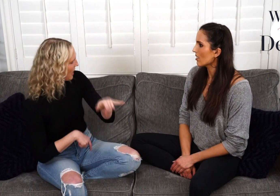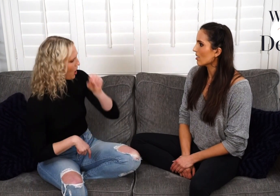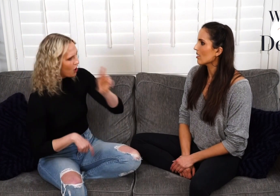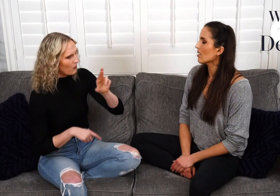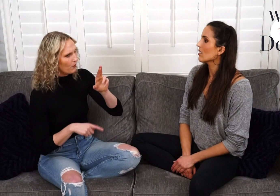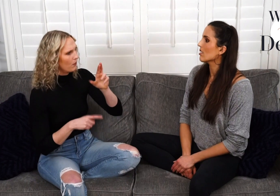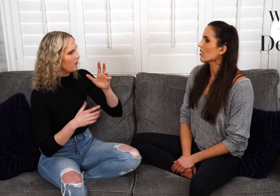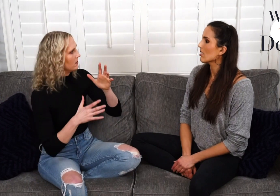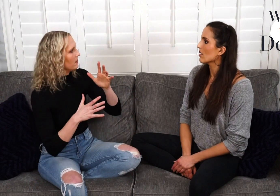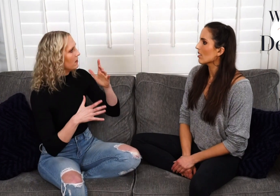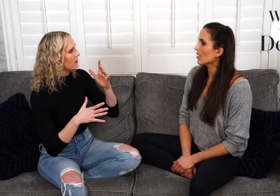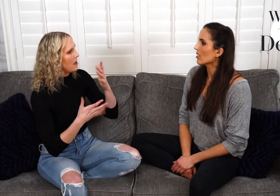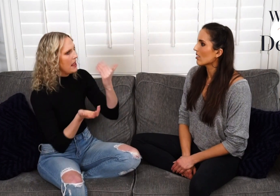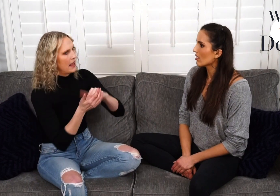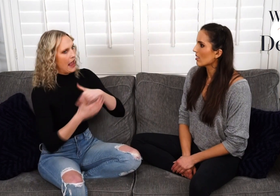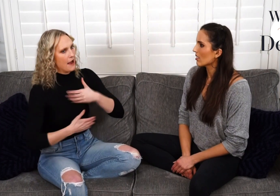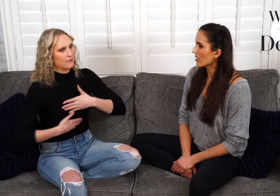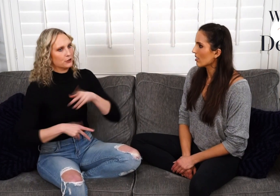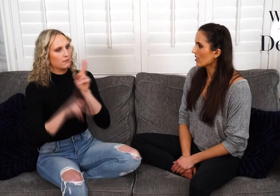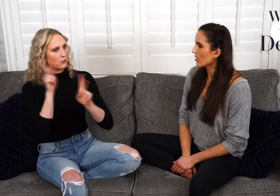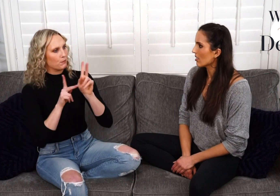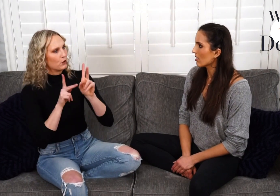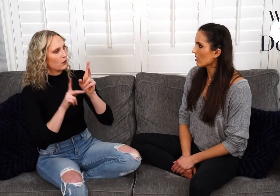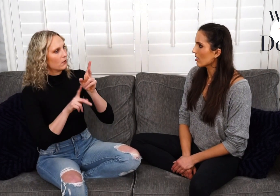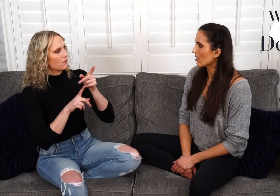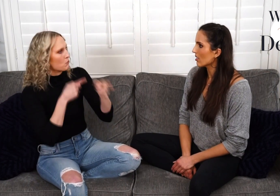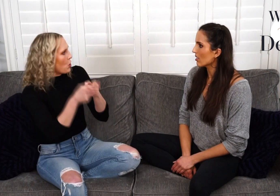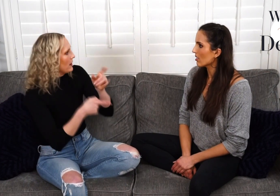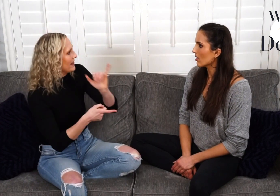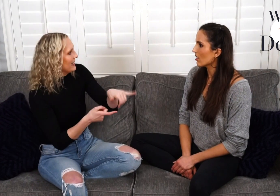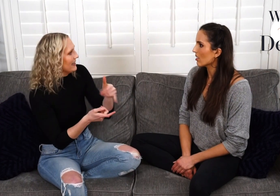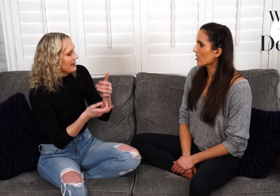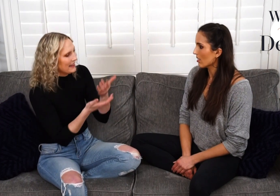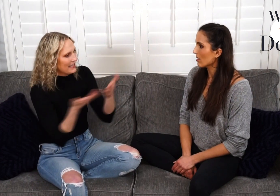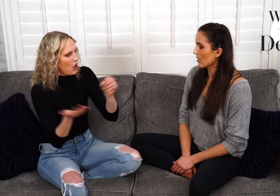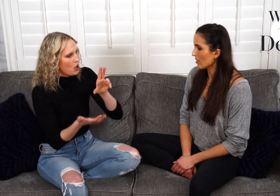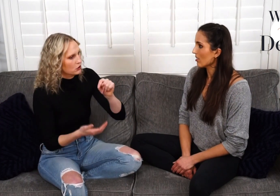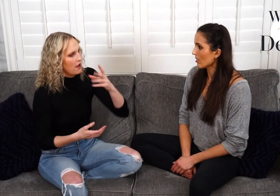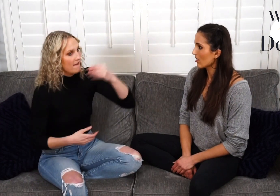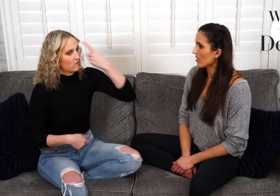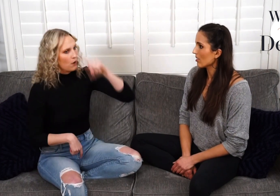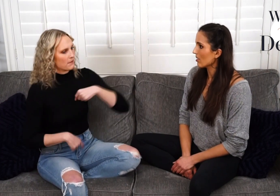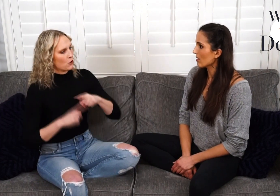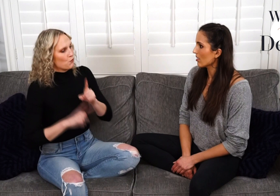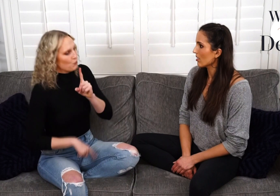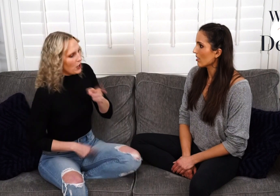used to be viewed as that? Or? I mean again, I appreciate people pointing these things out for me so that